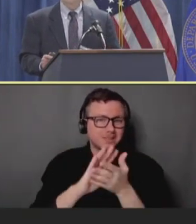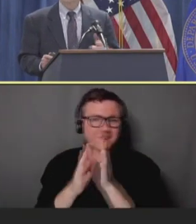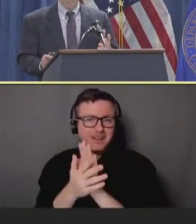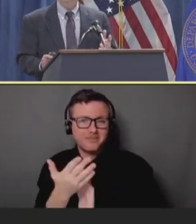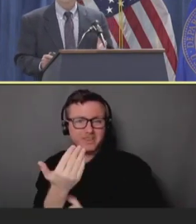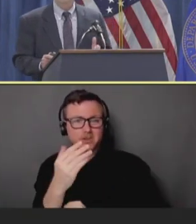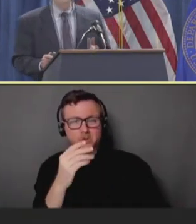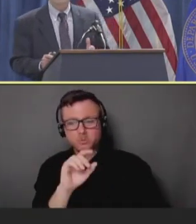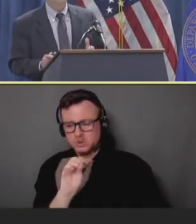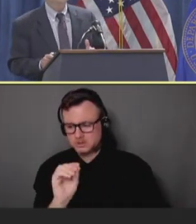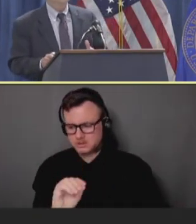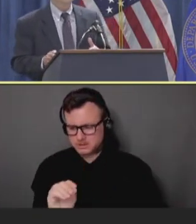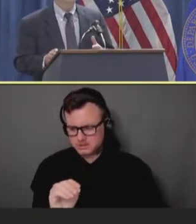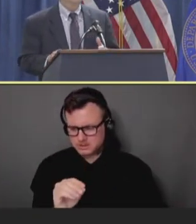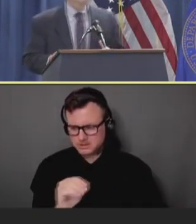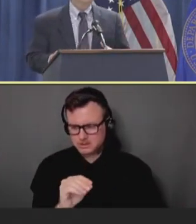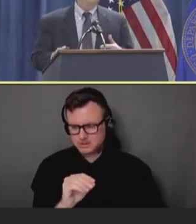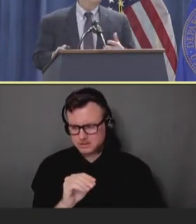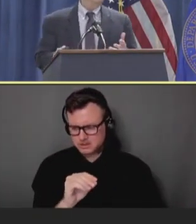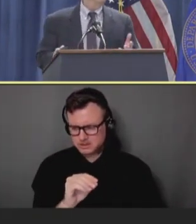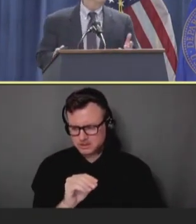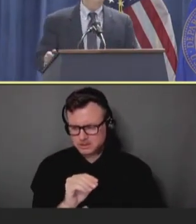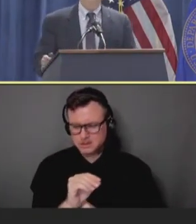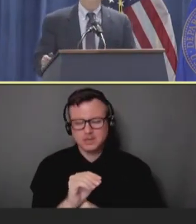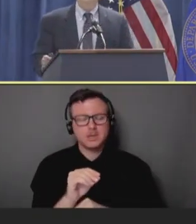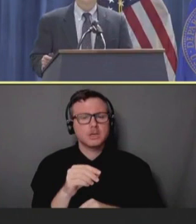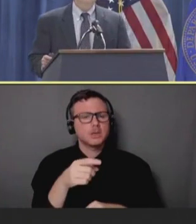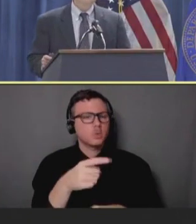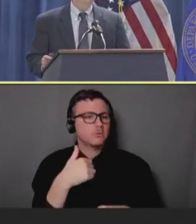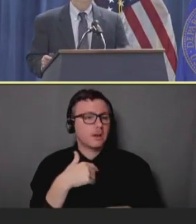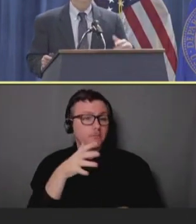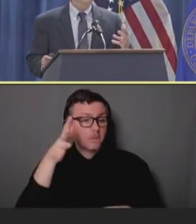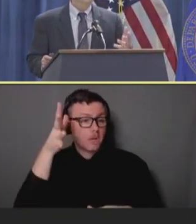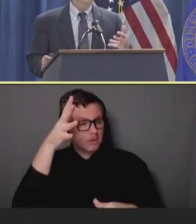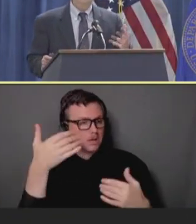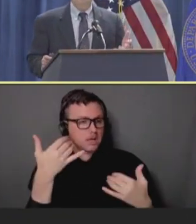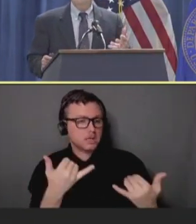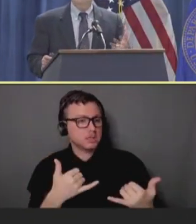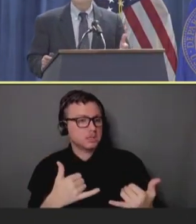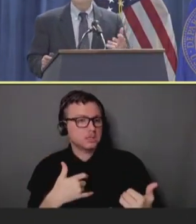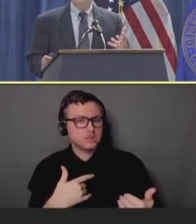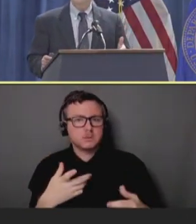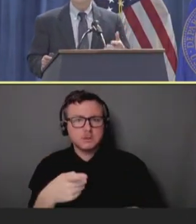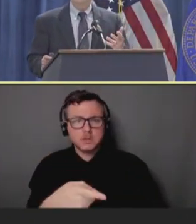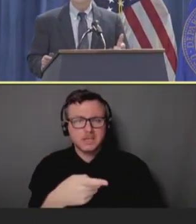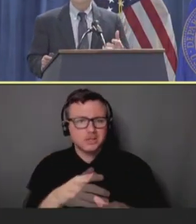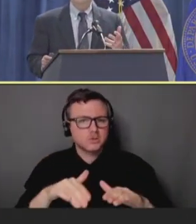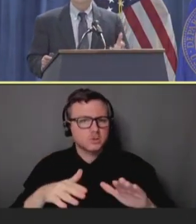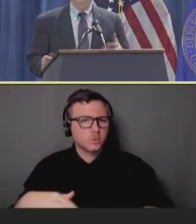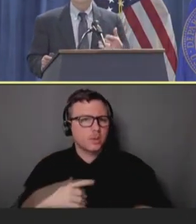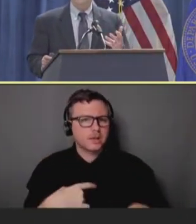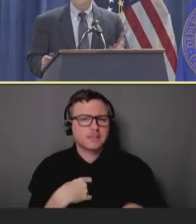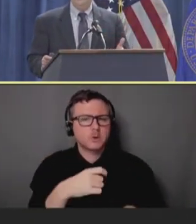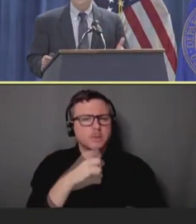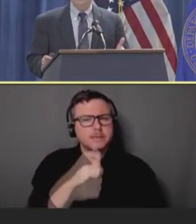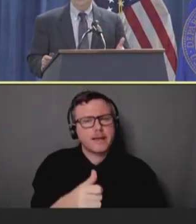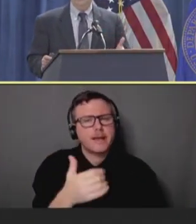You also have parents who are basically saying children don't appear to be in a high-risk category.